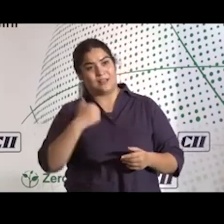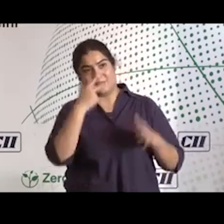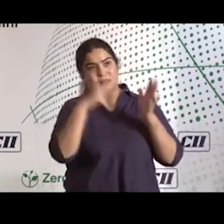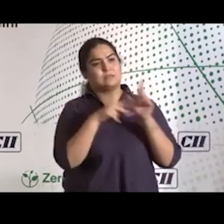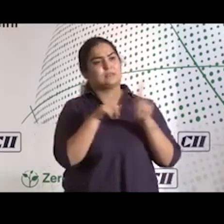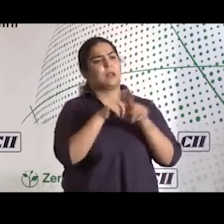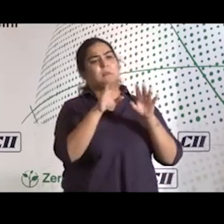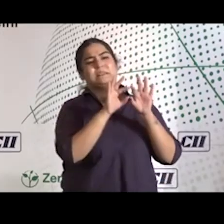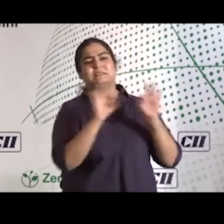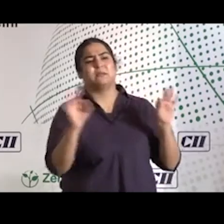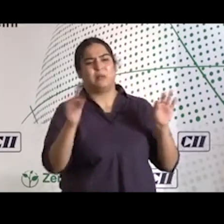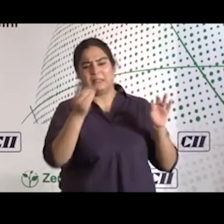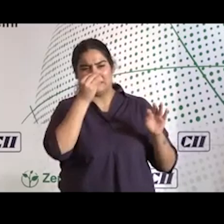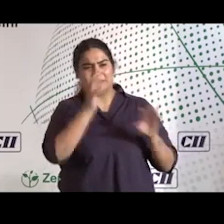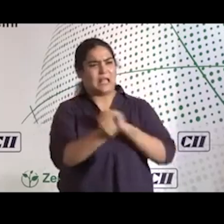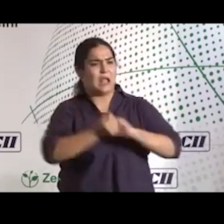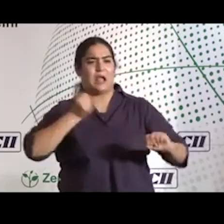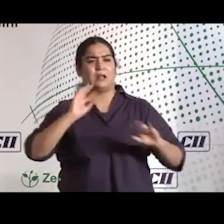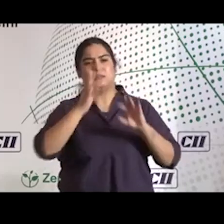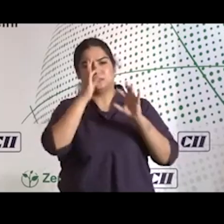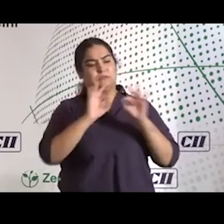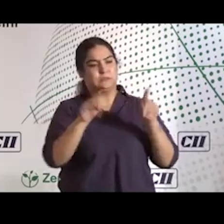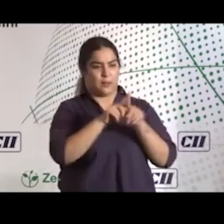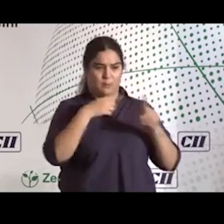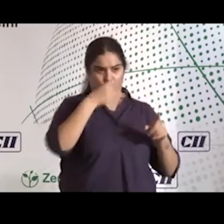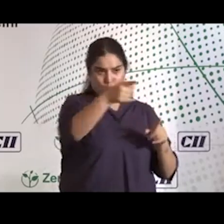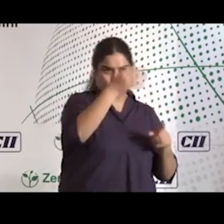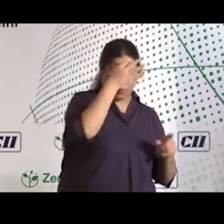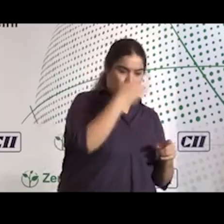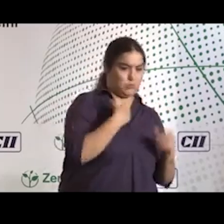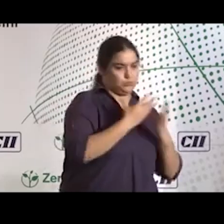If I do not have a solution, I am going to start talking about it.